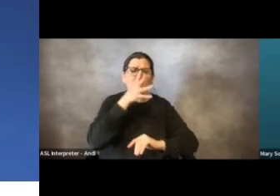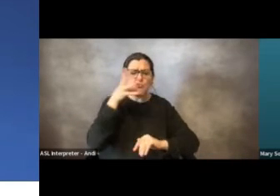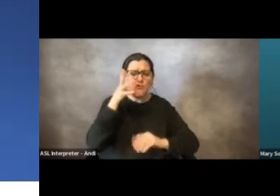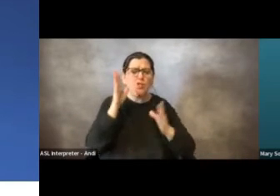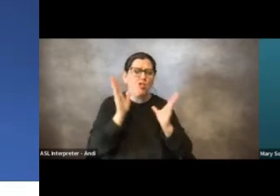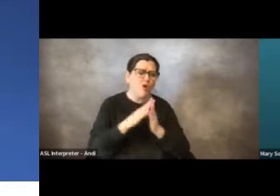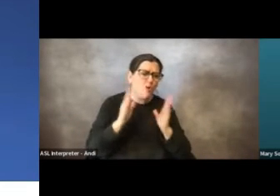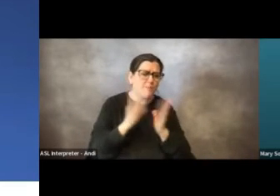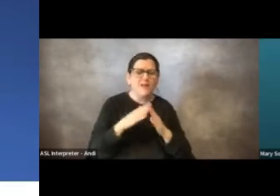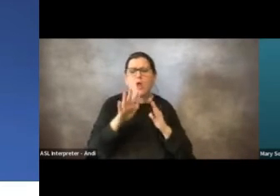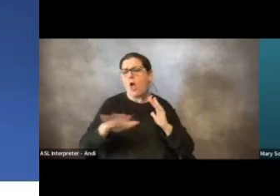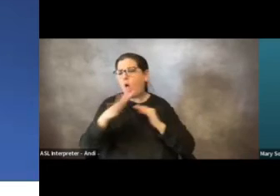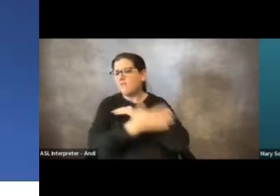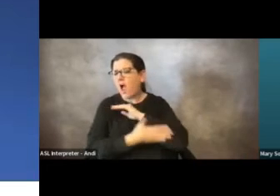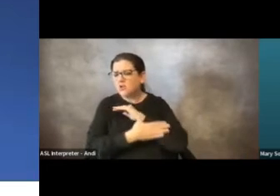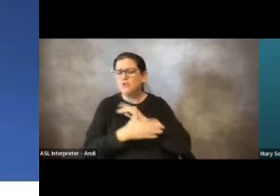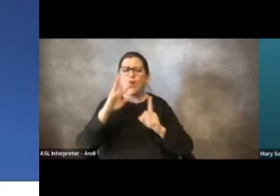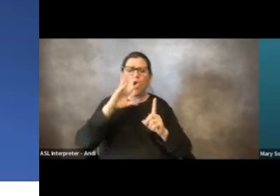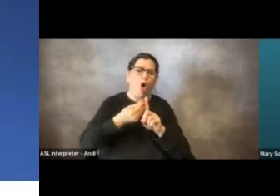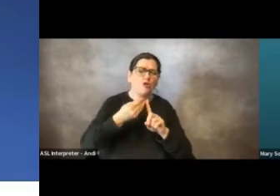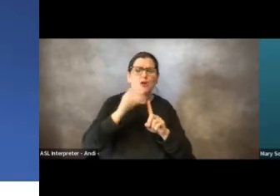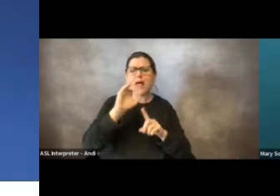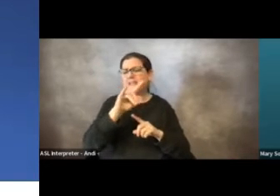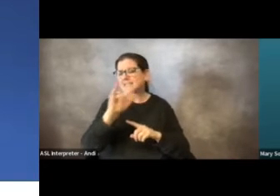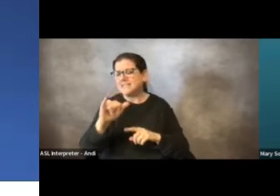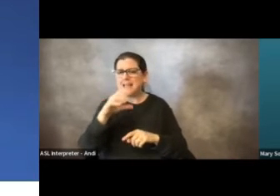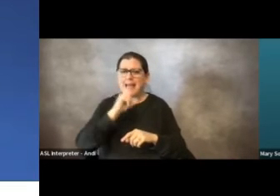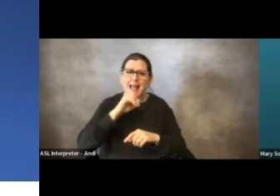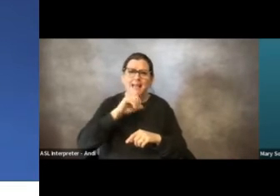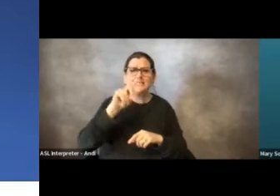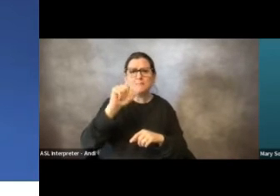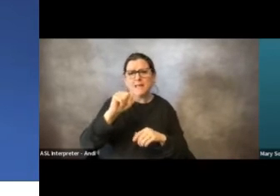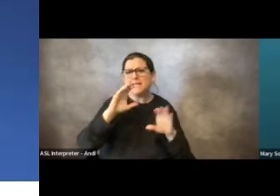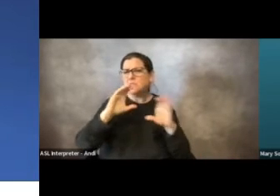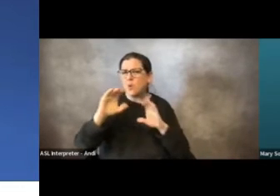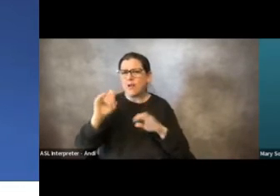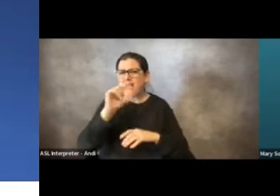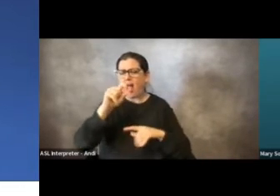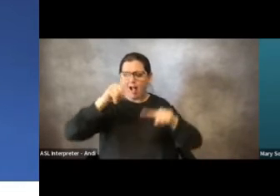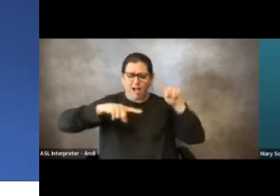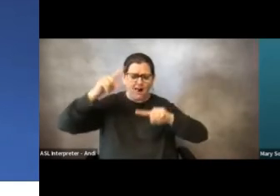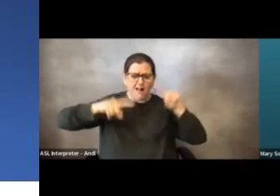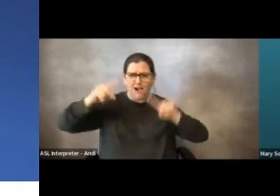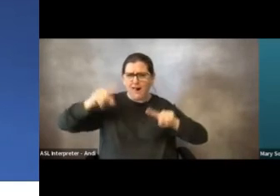areas with different cultures and ethnicities and age, disabilities, communication styles. And so we know that we